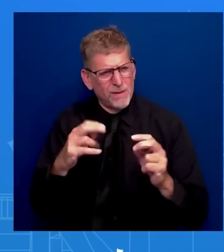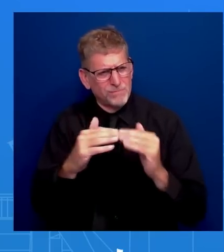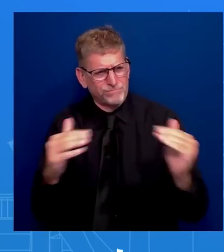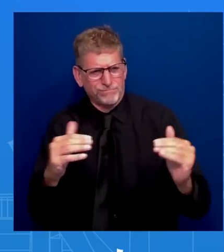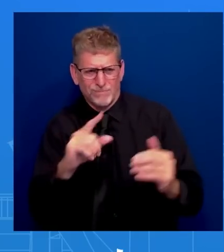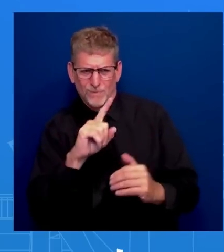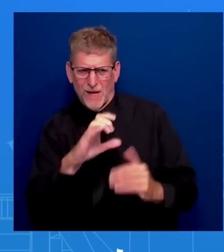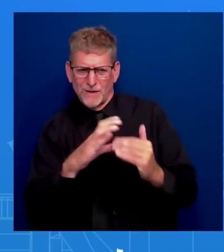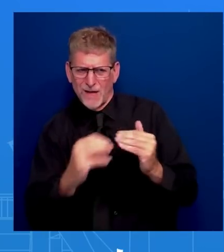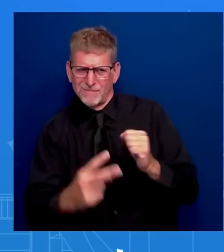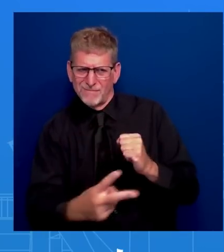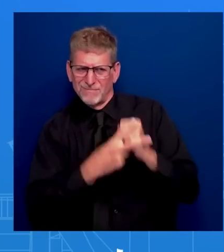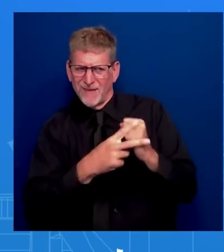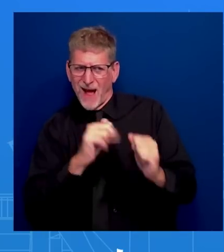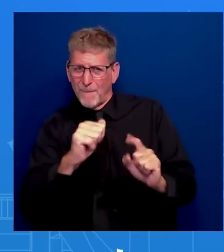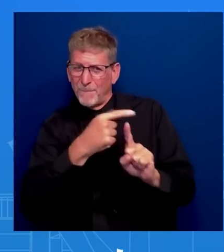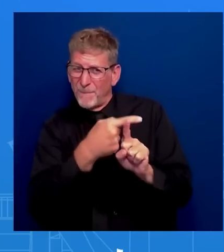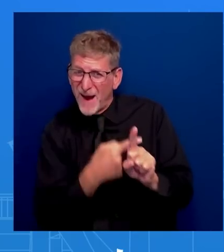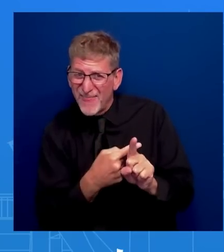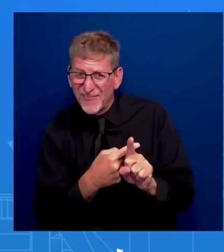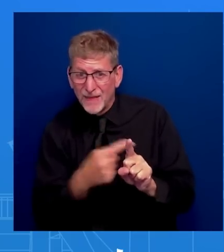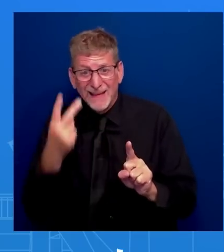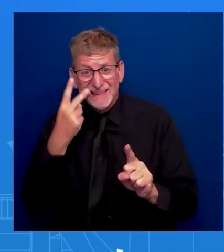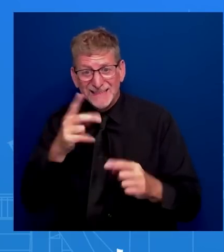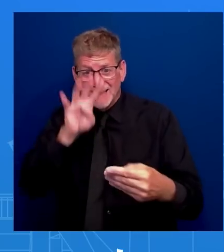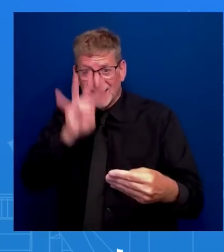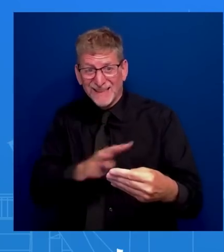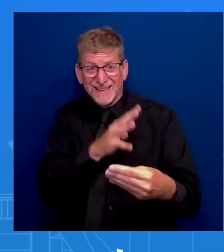with gas prices dropping every single day this summer.